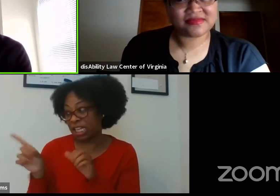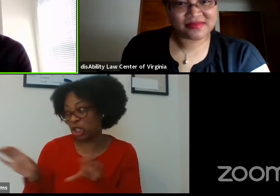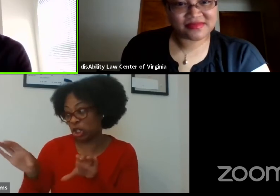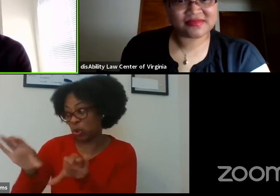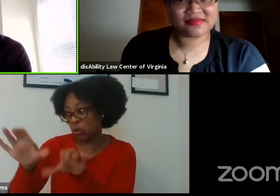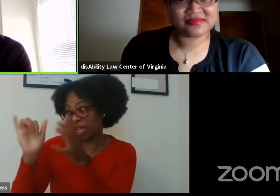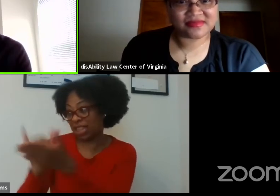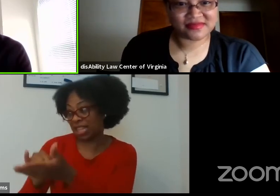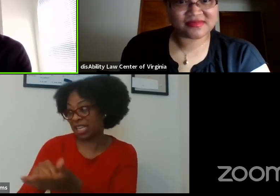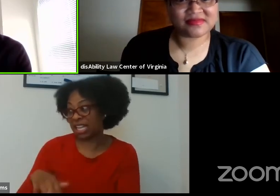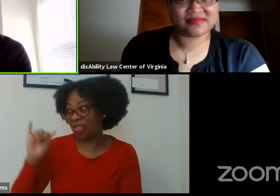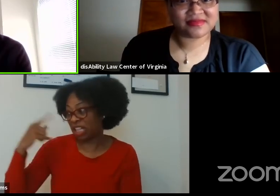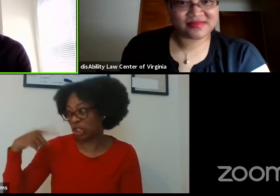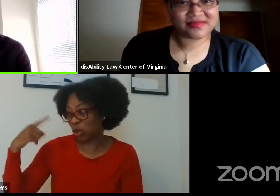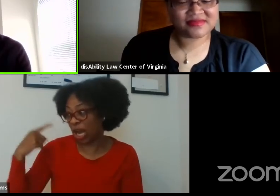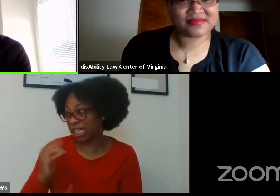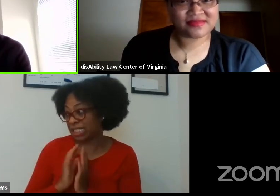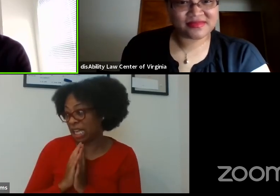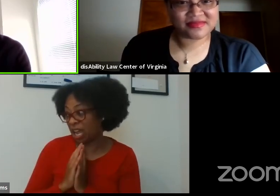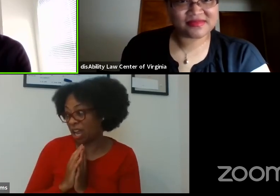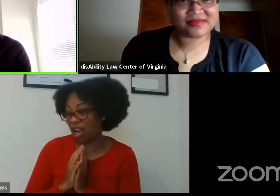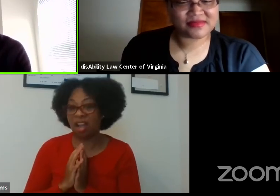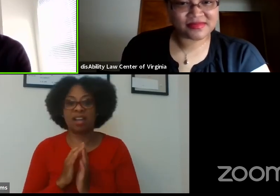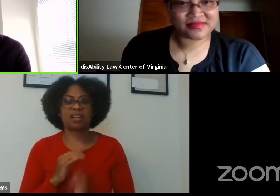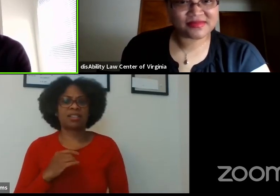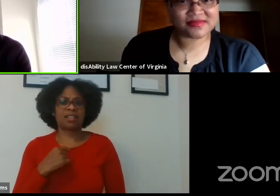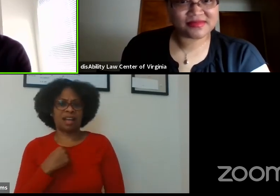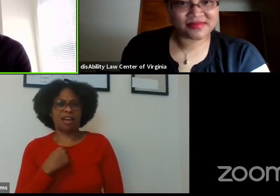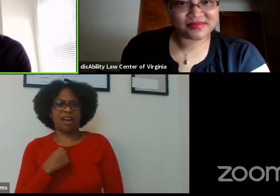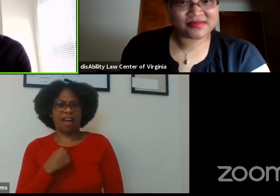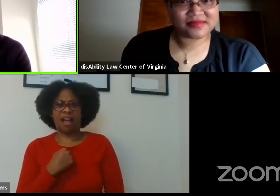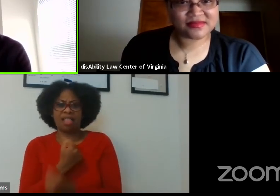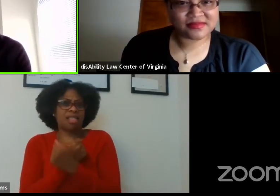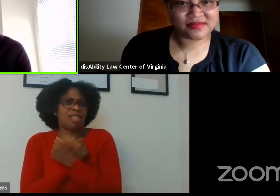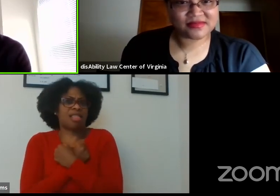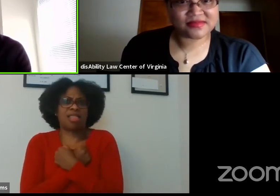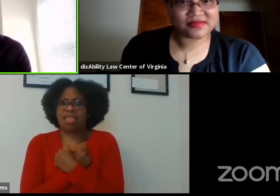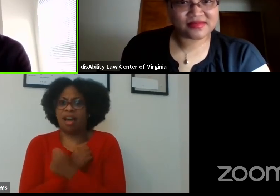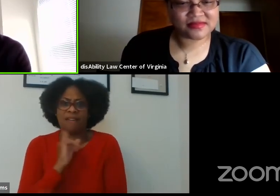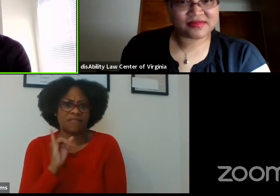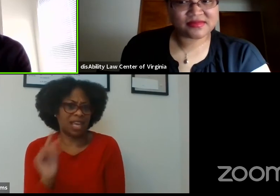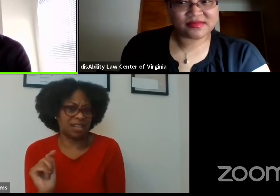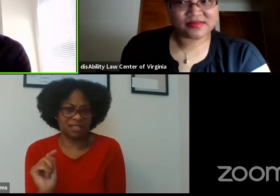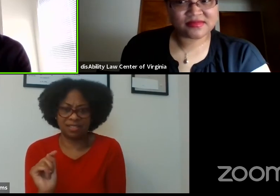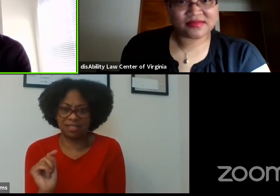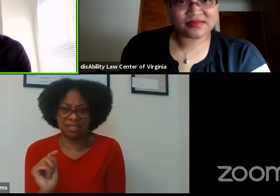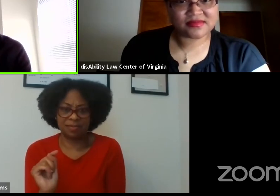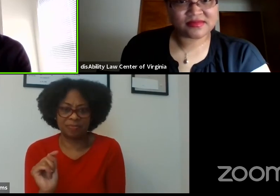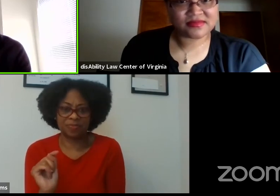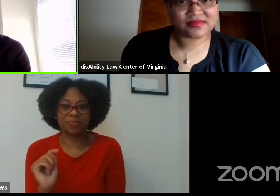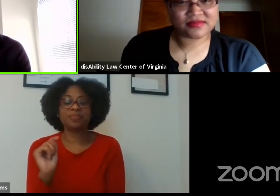And you know, to me it's like I love it because it just -- you